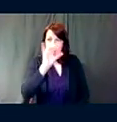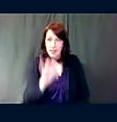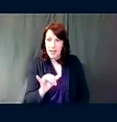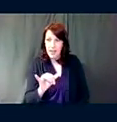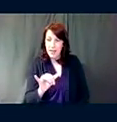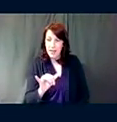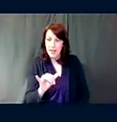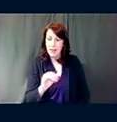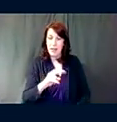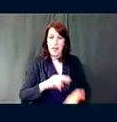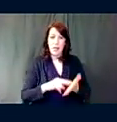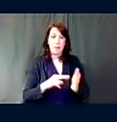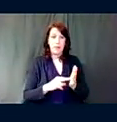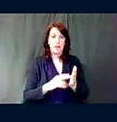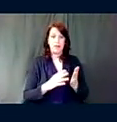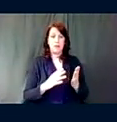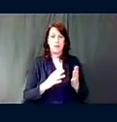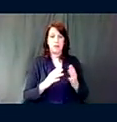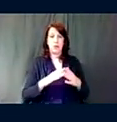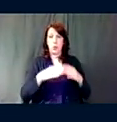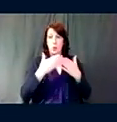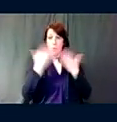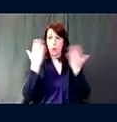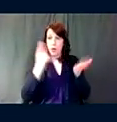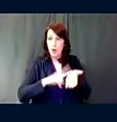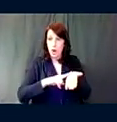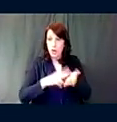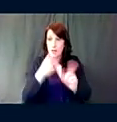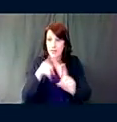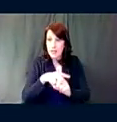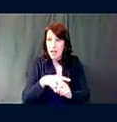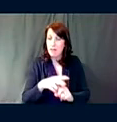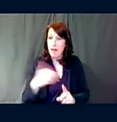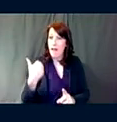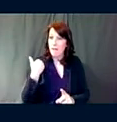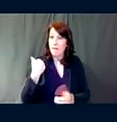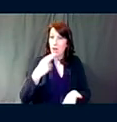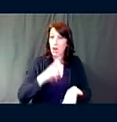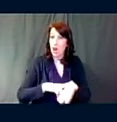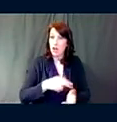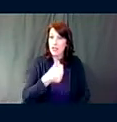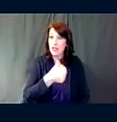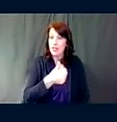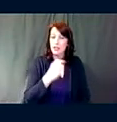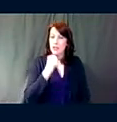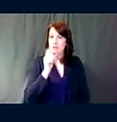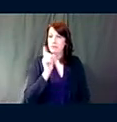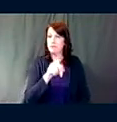SINGLE DAY, AND IT'S NOT BECAUSE THERE IS NO NURSE ALLOCATED TO IT. THERE IS A NURSE.